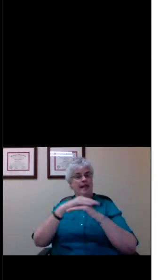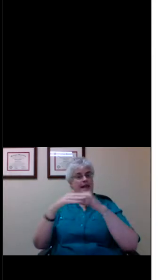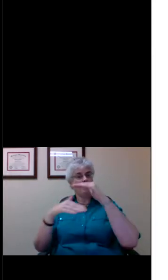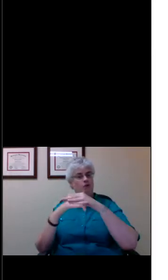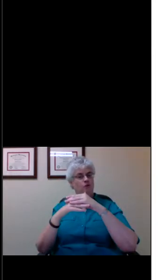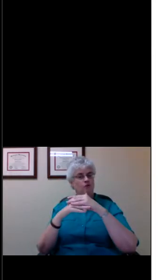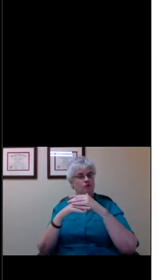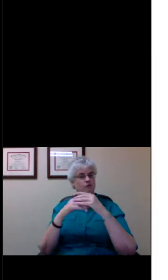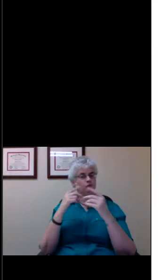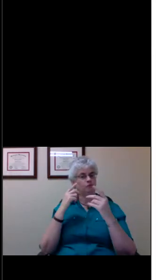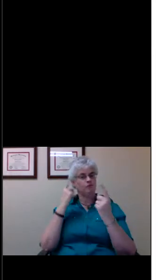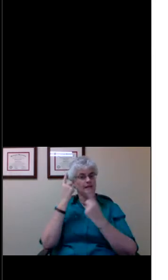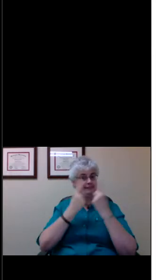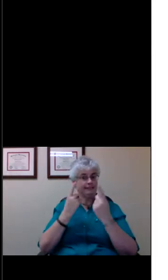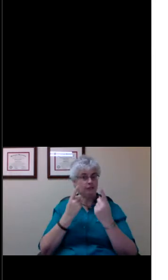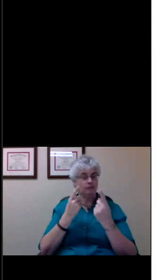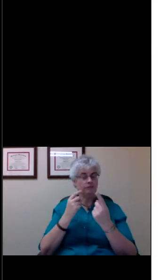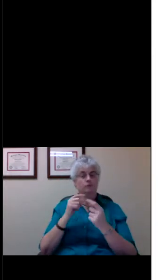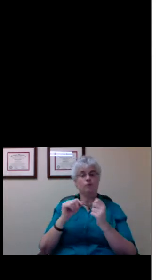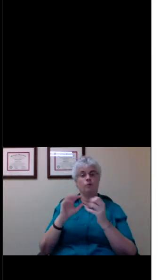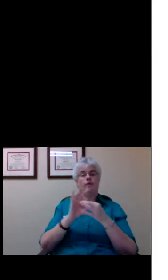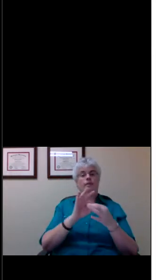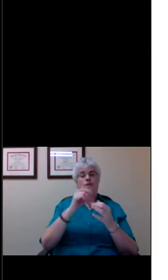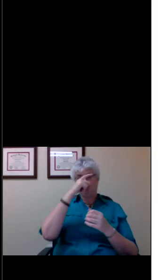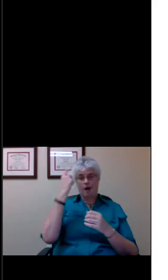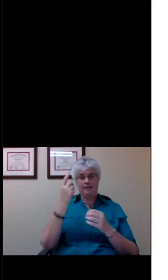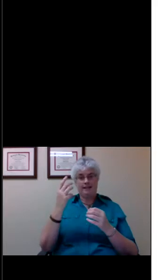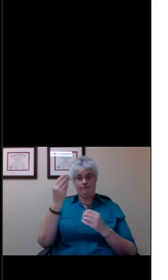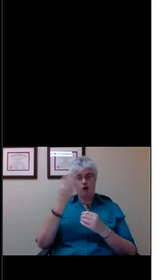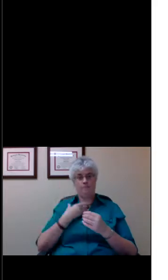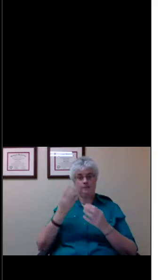community that they serve. So there are other layers to consider when we